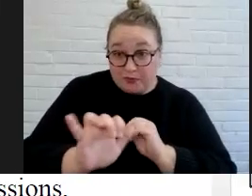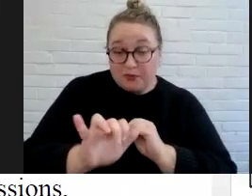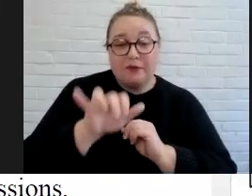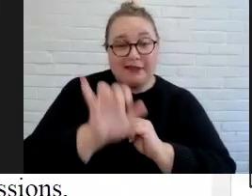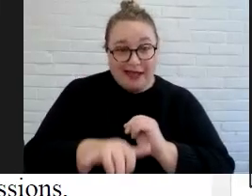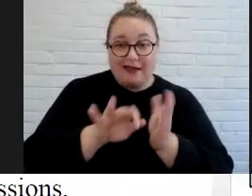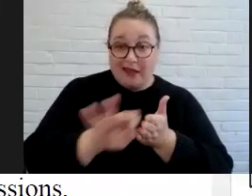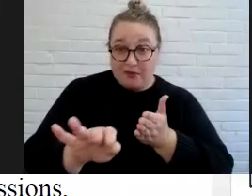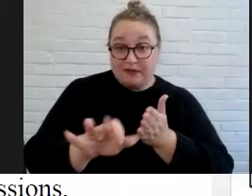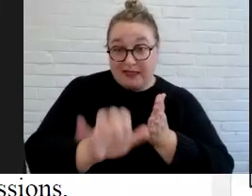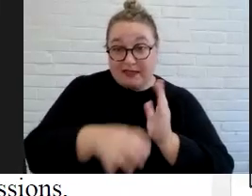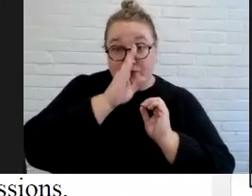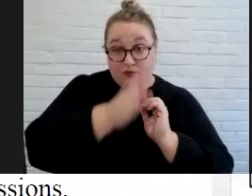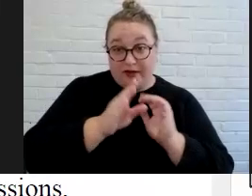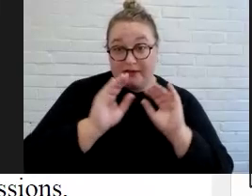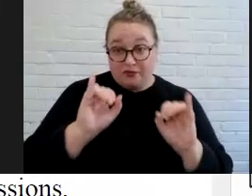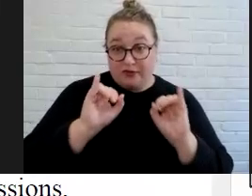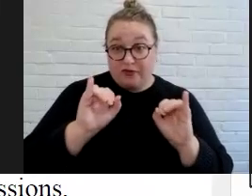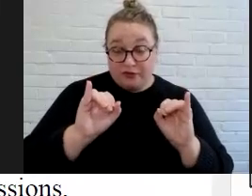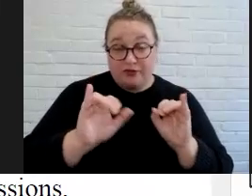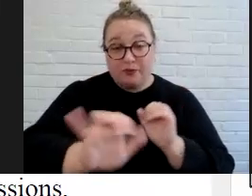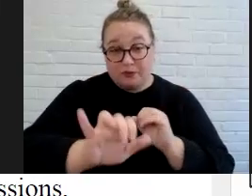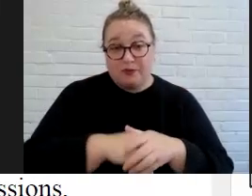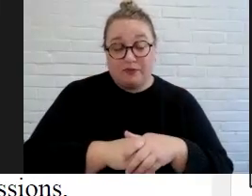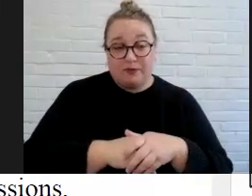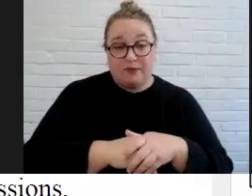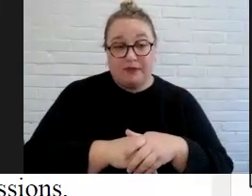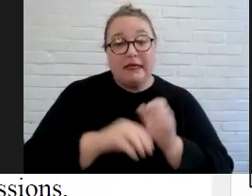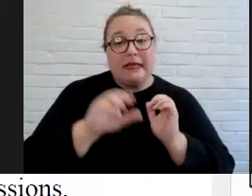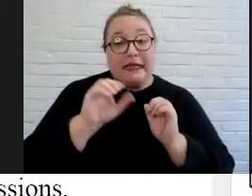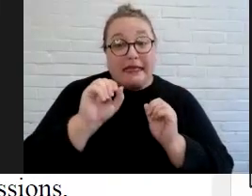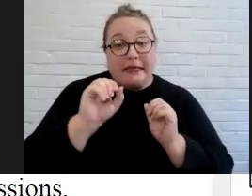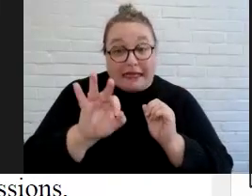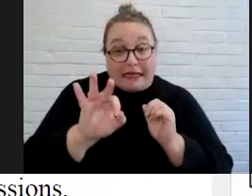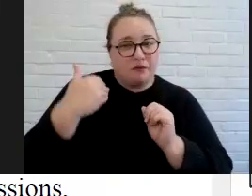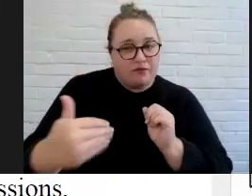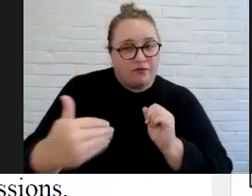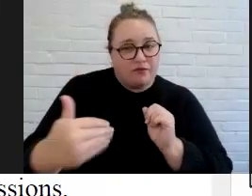So, you know, as long as you have it scheduled regularly, you know, you have one hour per week.